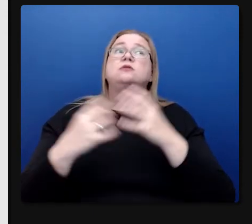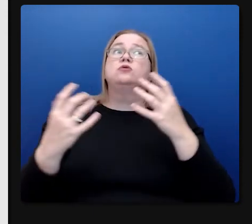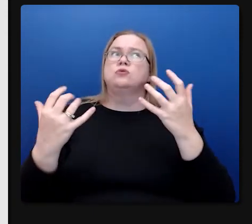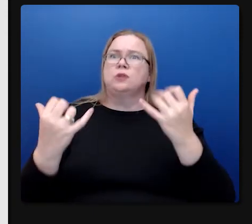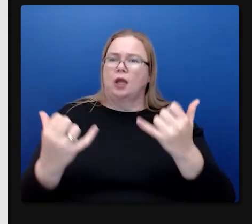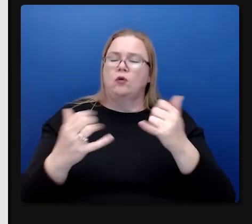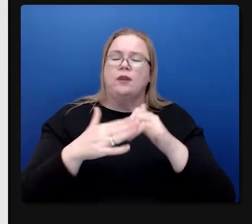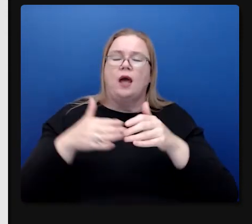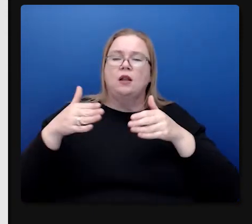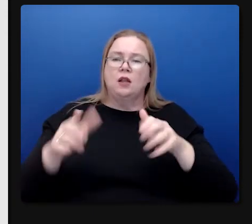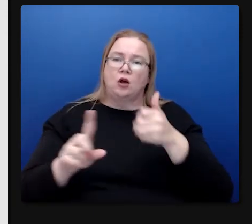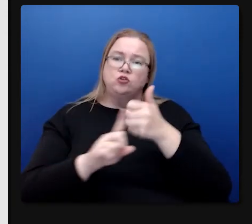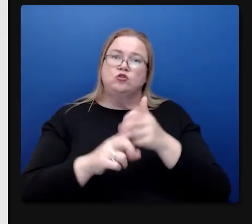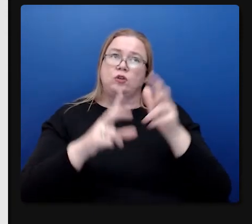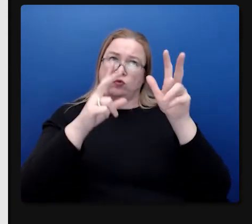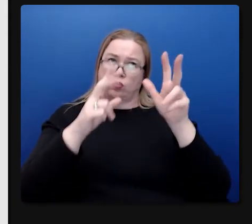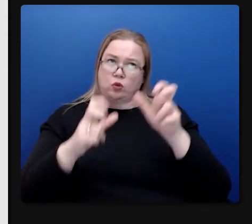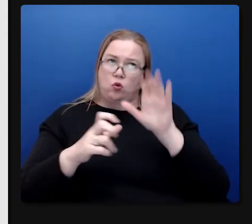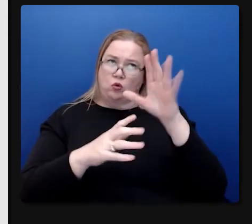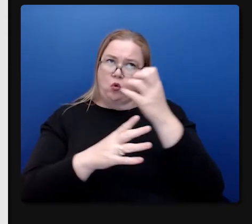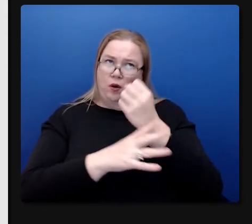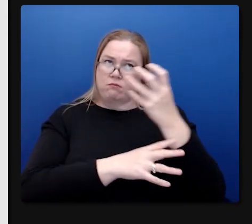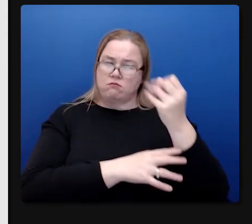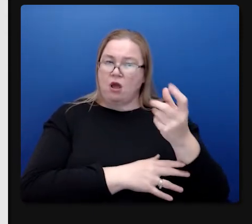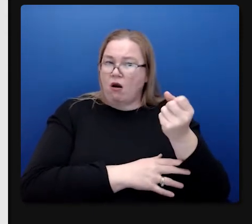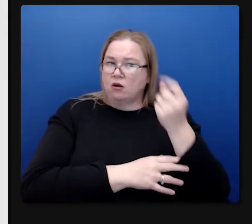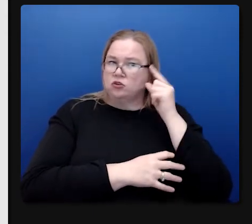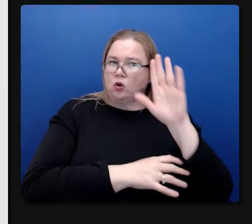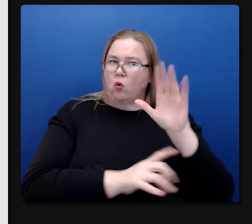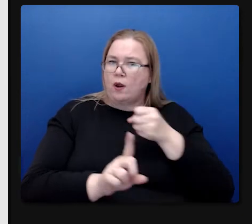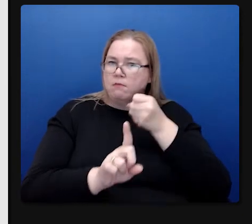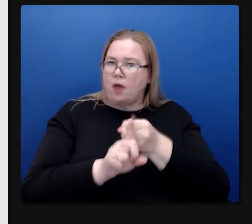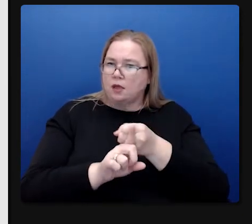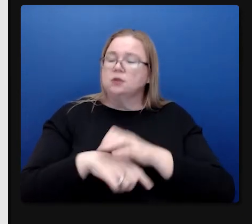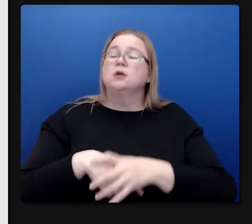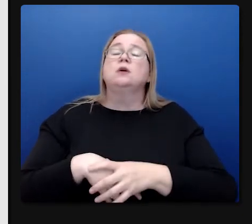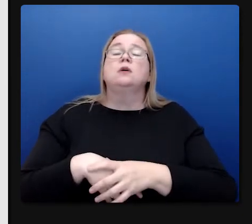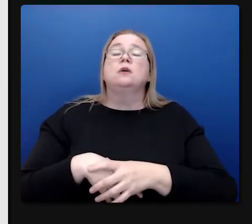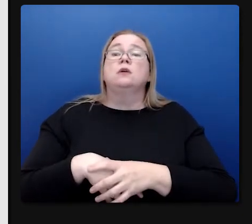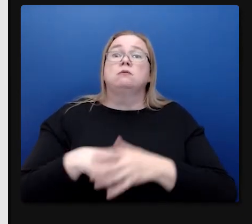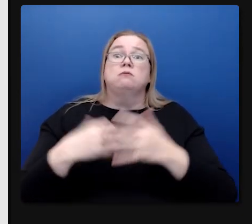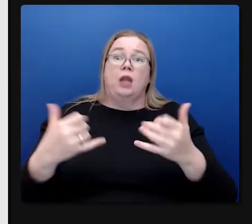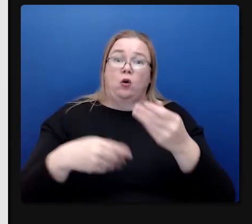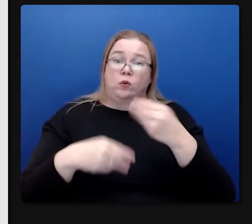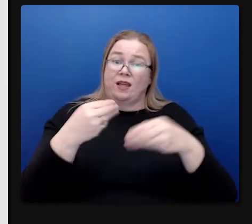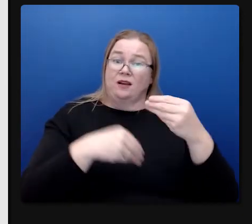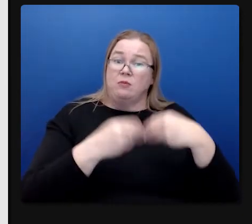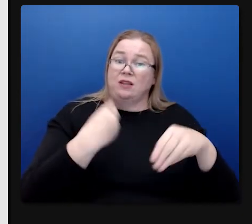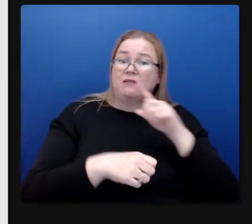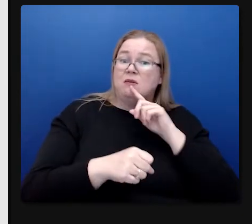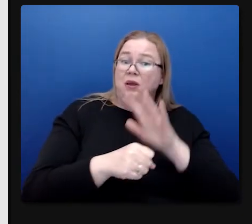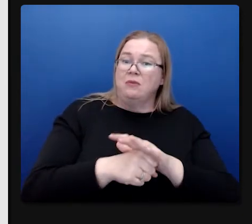All of this allows you to record your emissions to understand your impact. What about recyclability commitments?